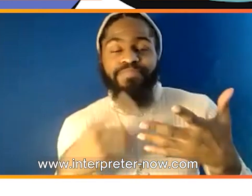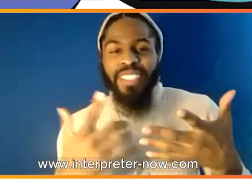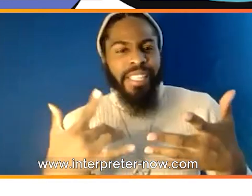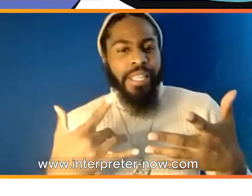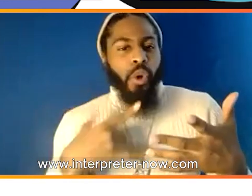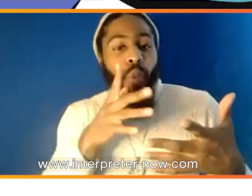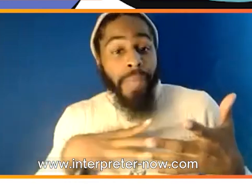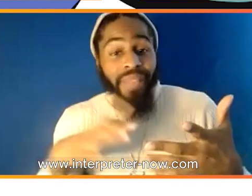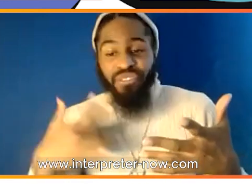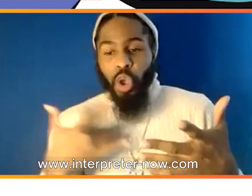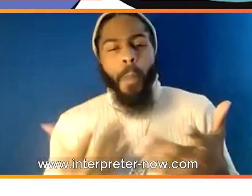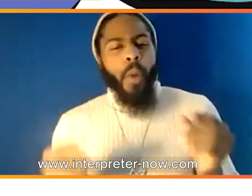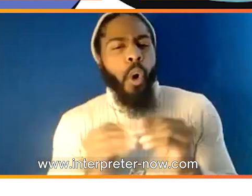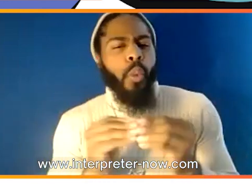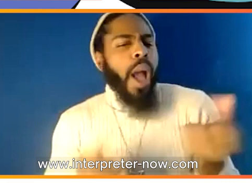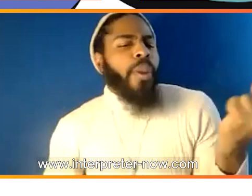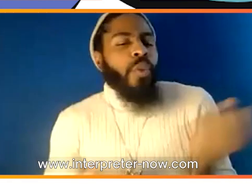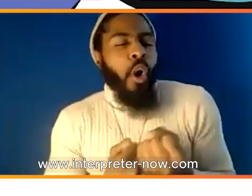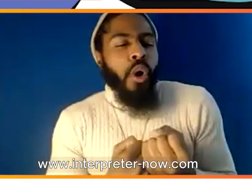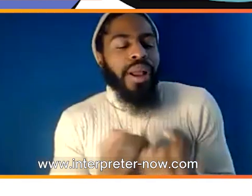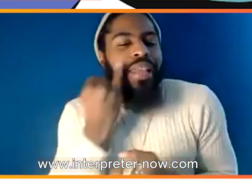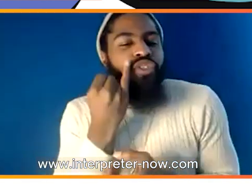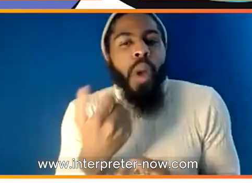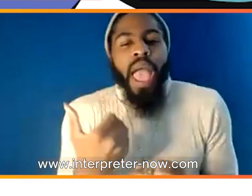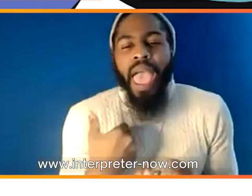They feel more supported at work when they have one ally, two allies. Especially when